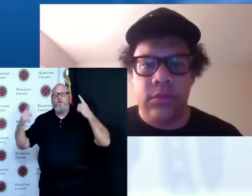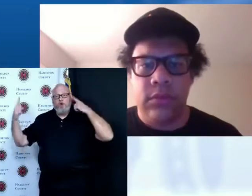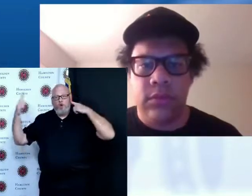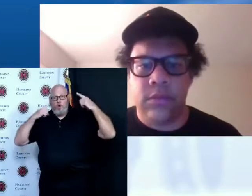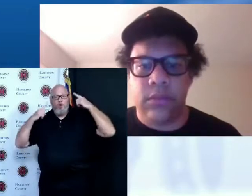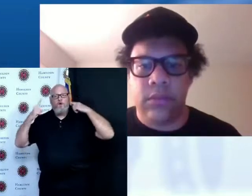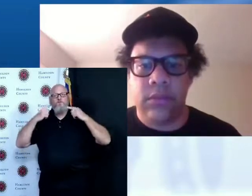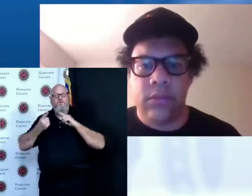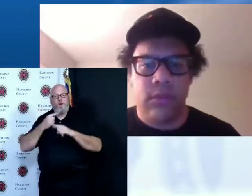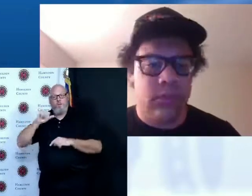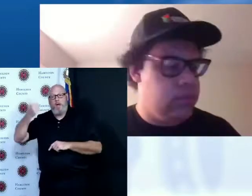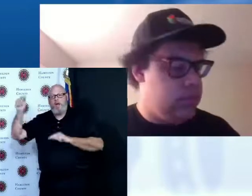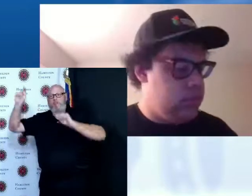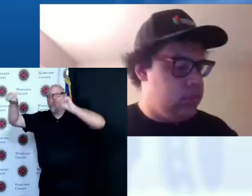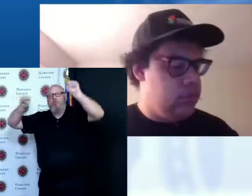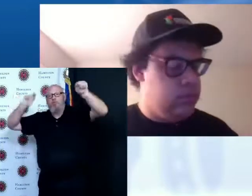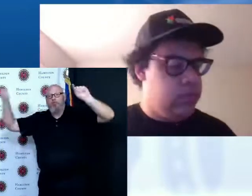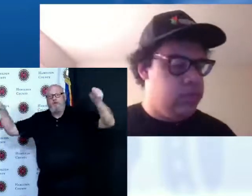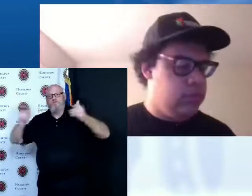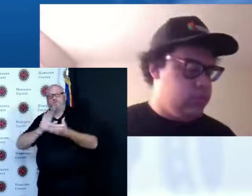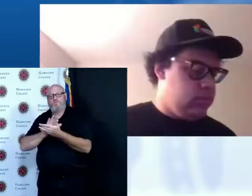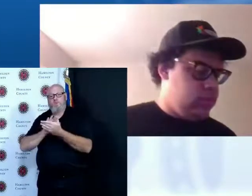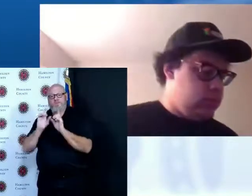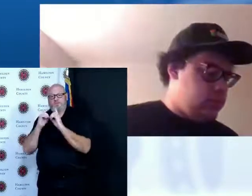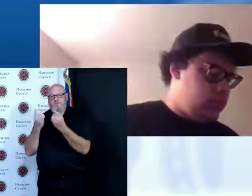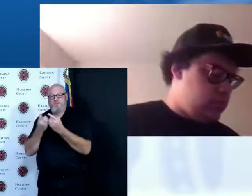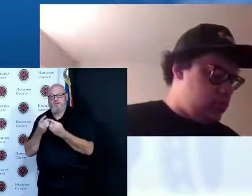similar to what Commissioner Driehaus was saying these decisions are being made